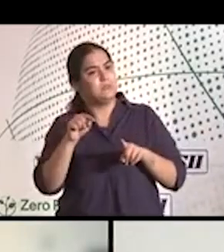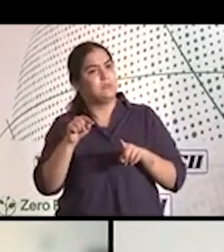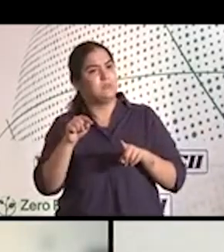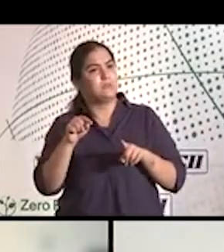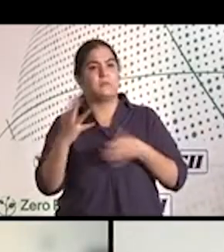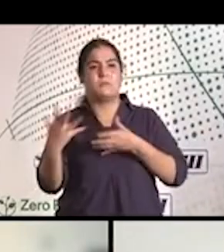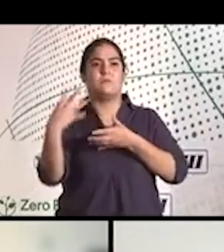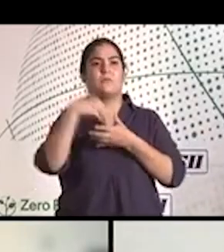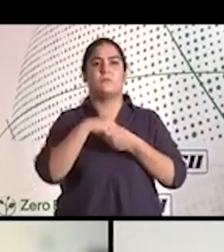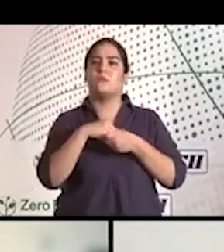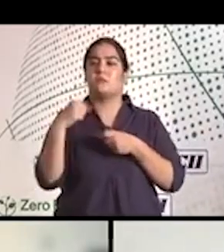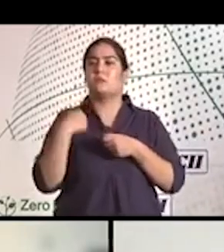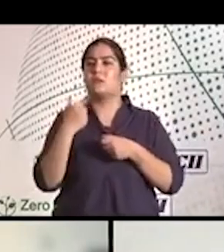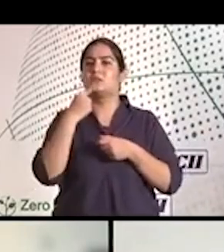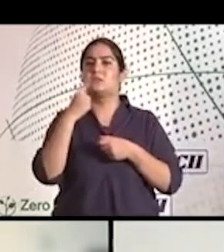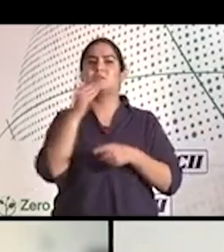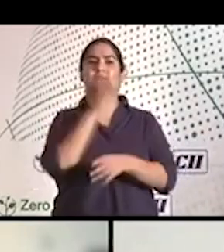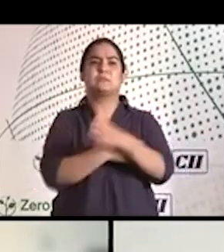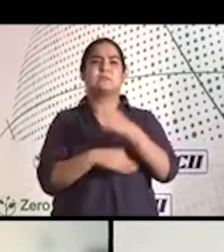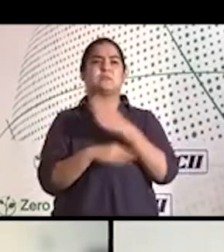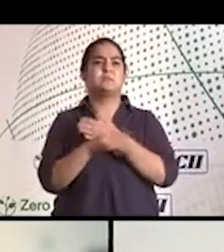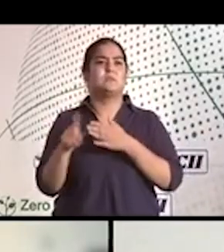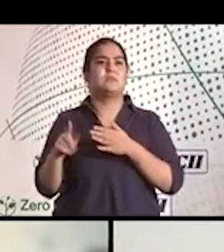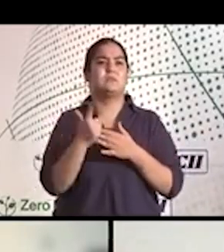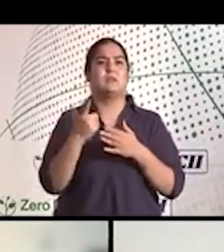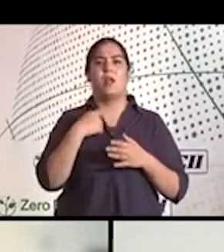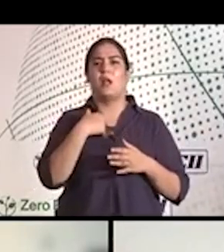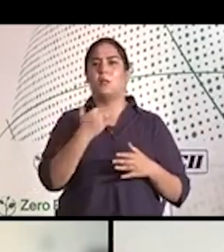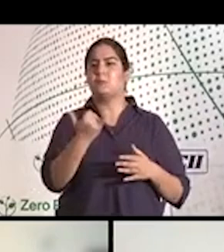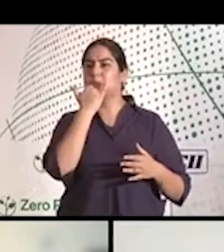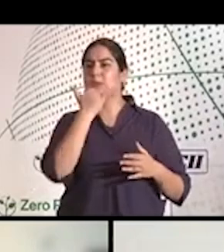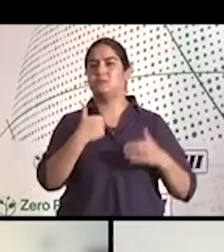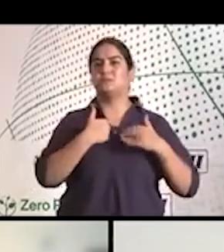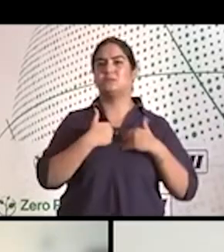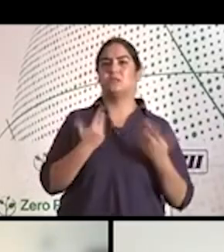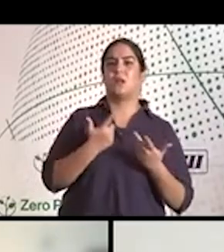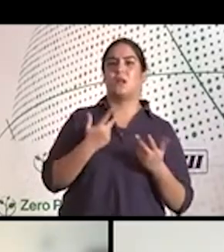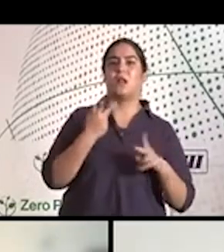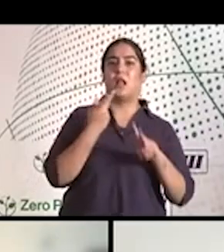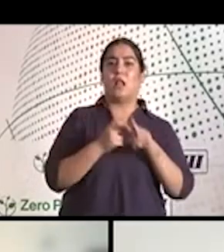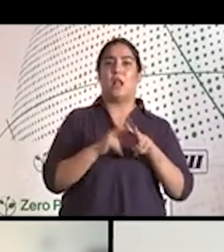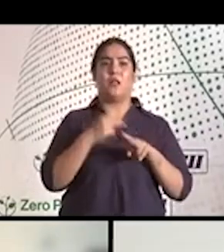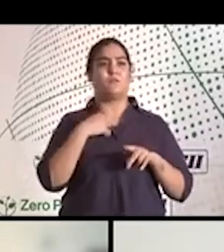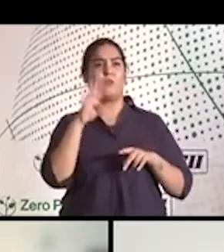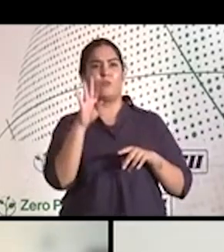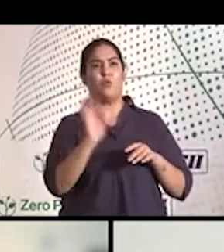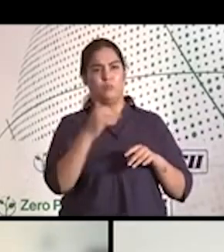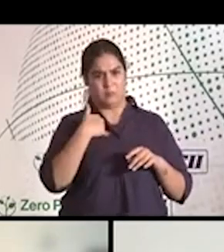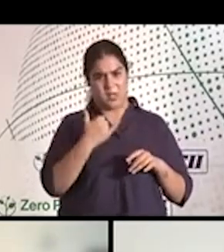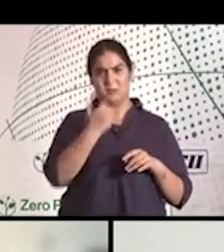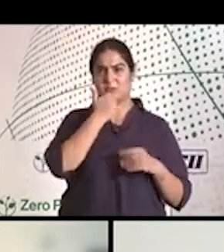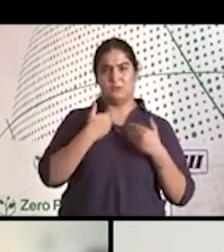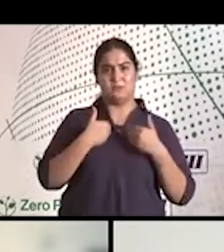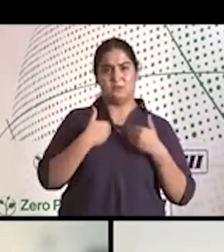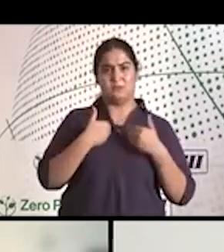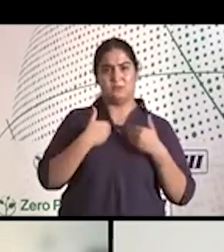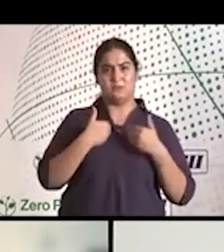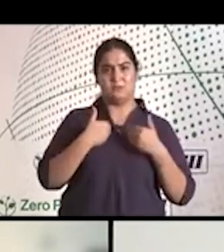They said that what is what is a medical reality here if I'm not 40, think about this also